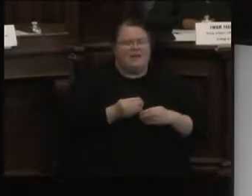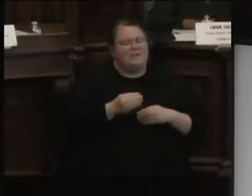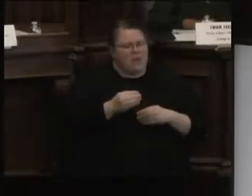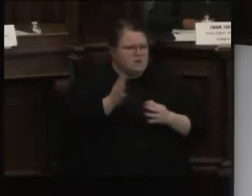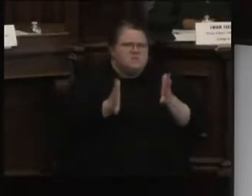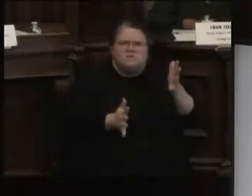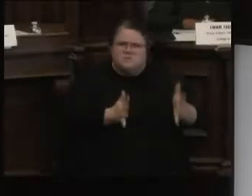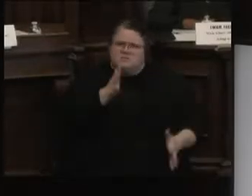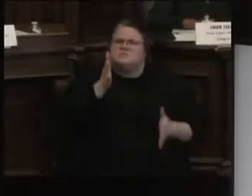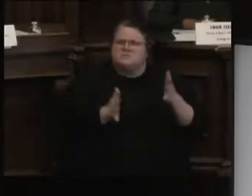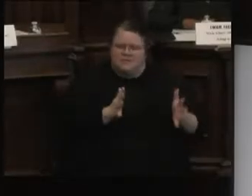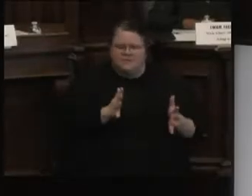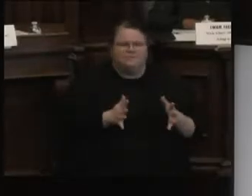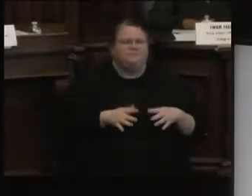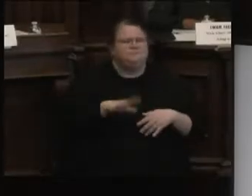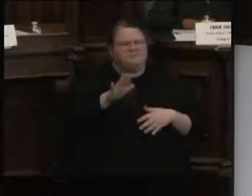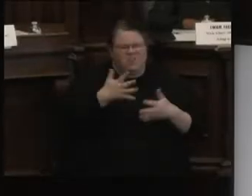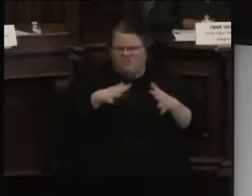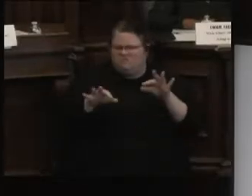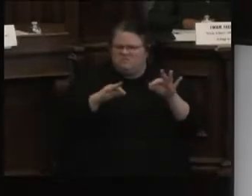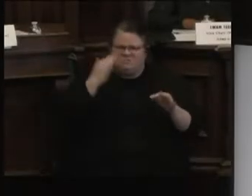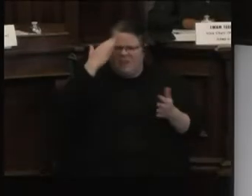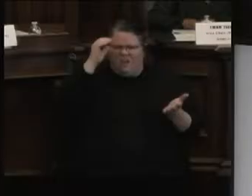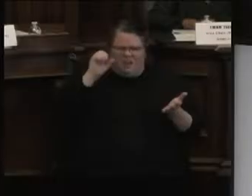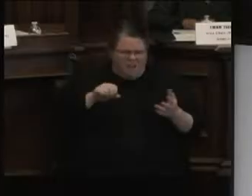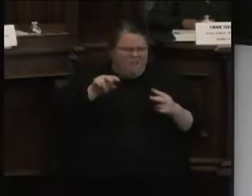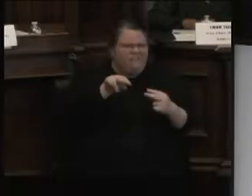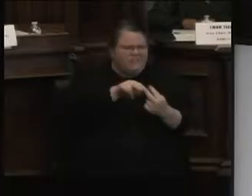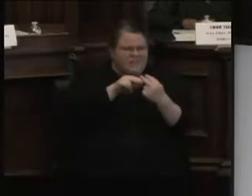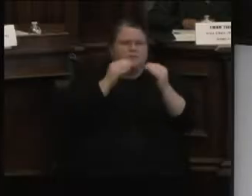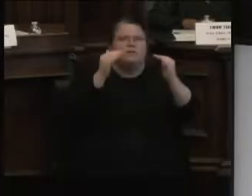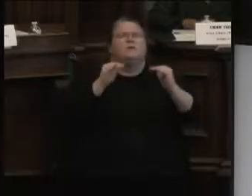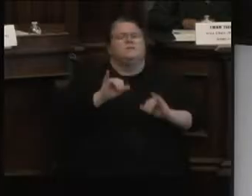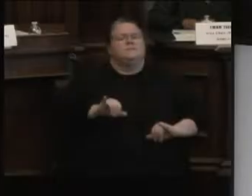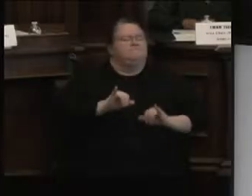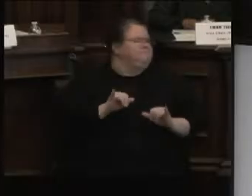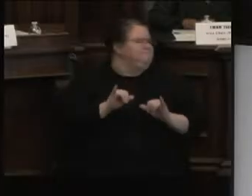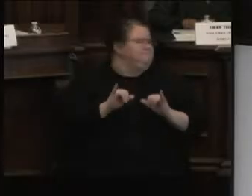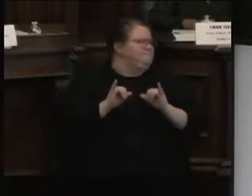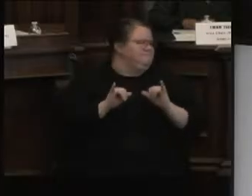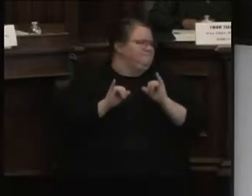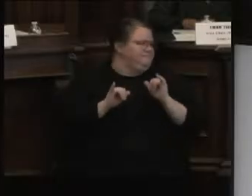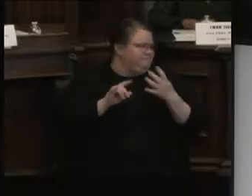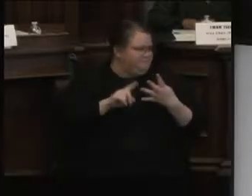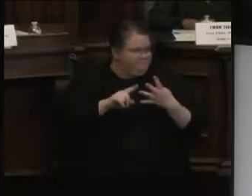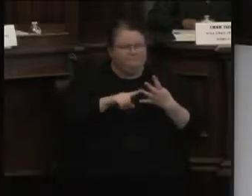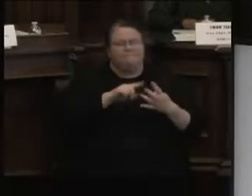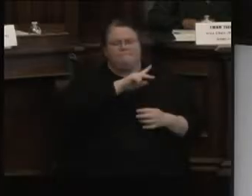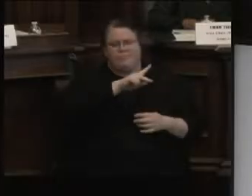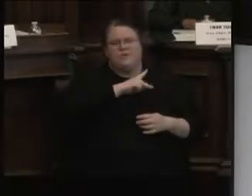all over world. You talked